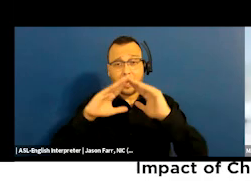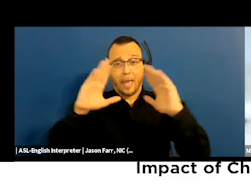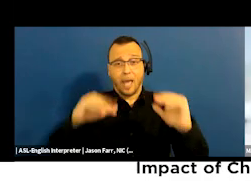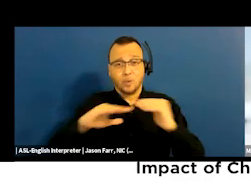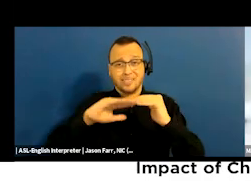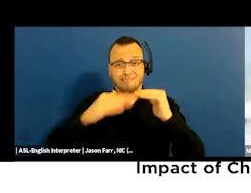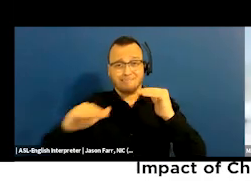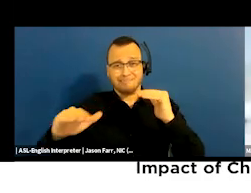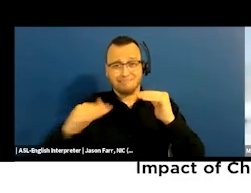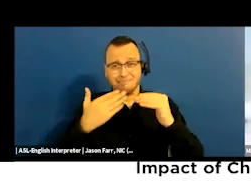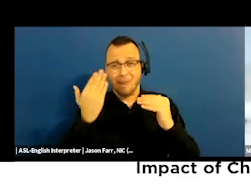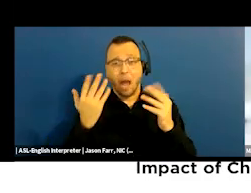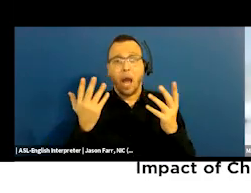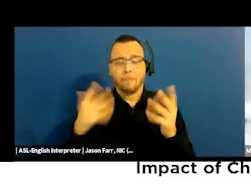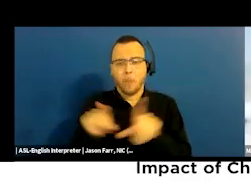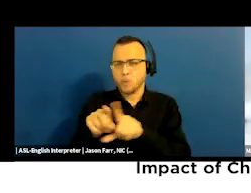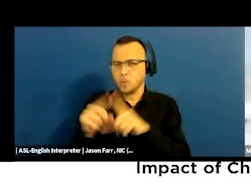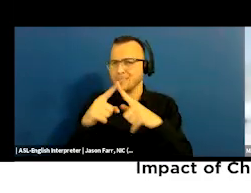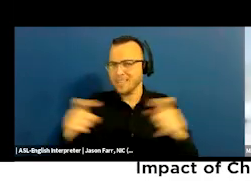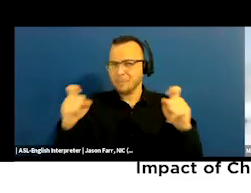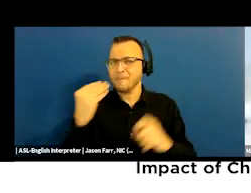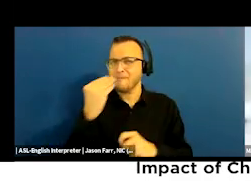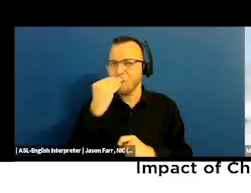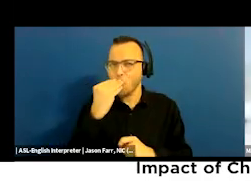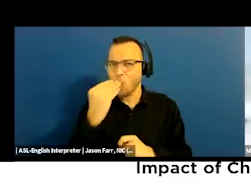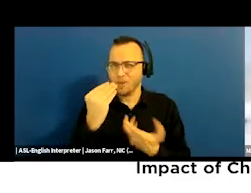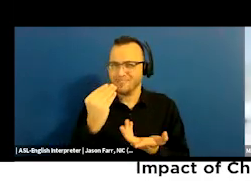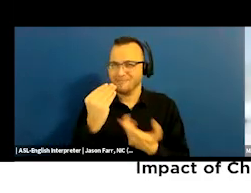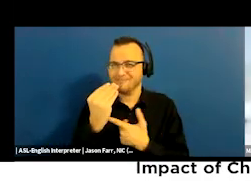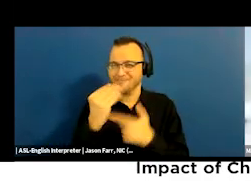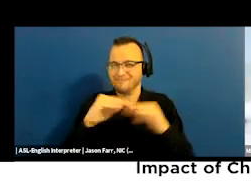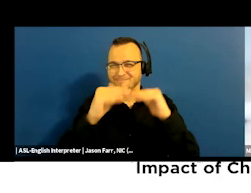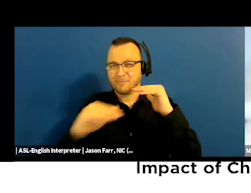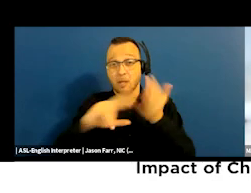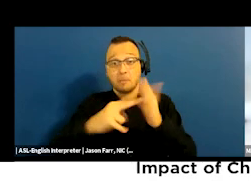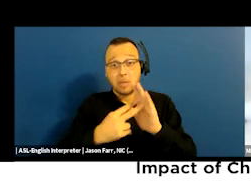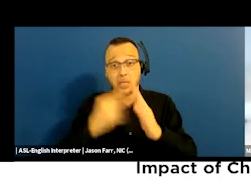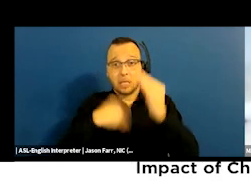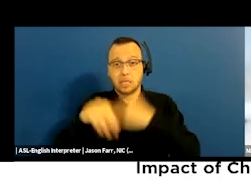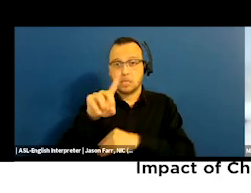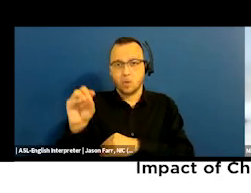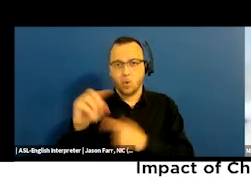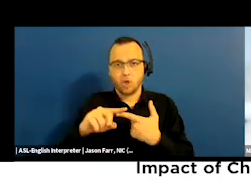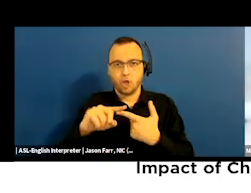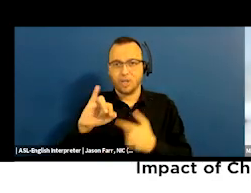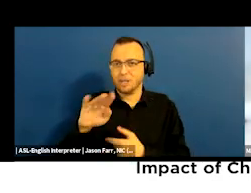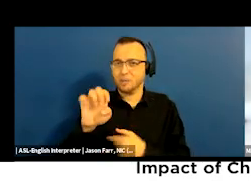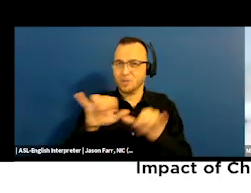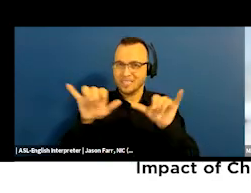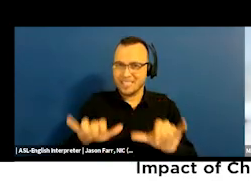and a lot of difficulty with concentration, which often leads to academic achievement, physical health, right?